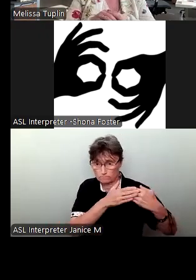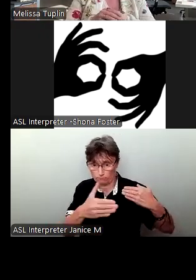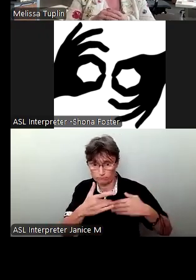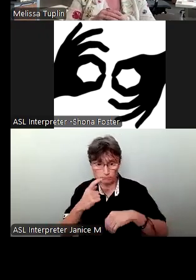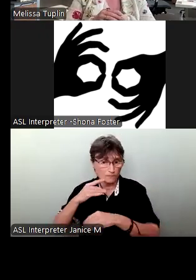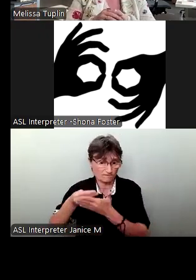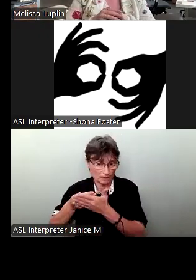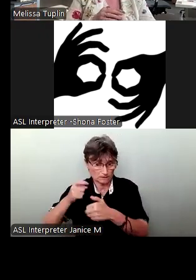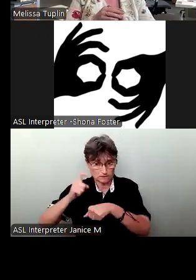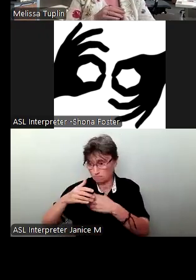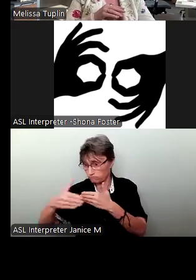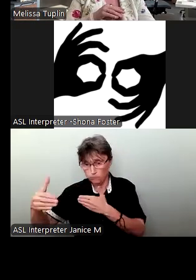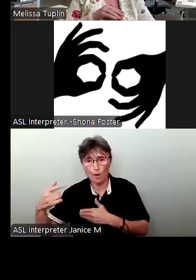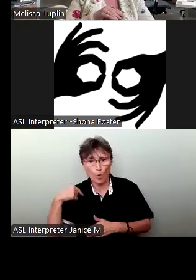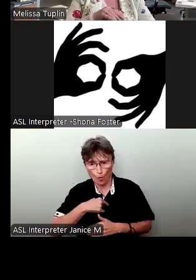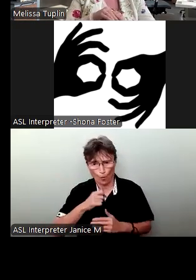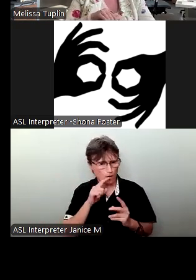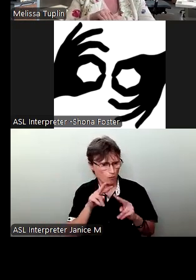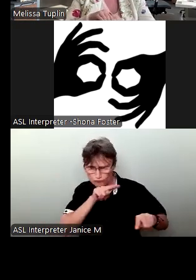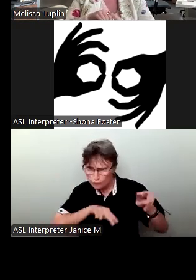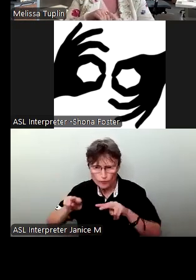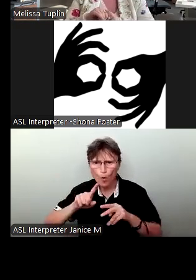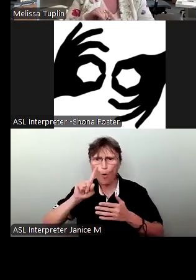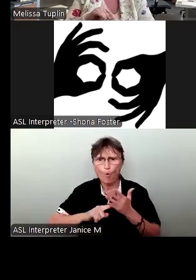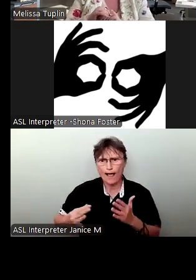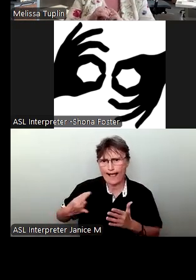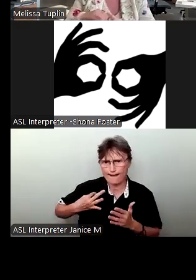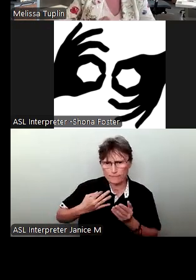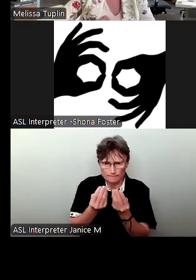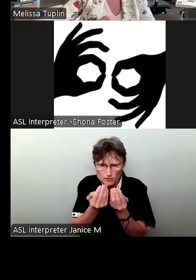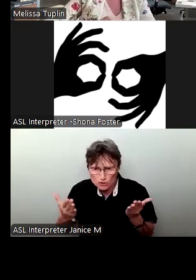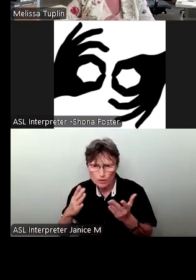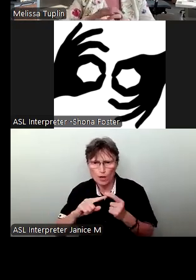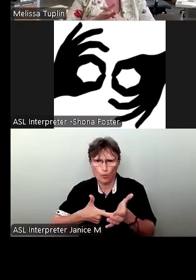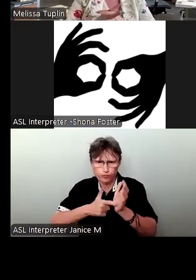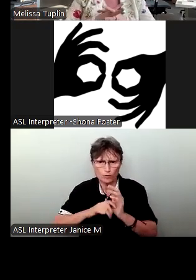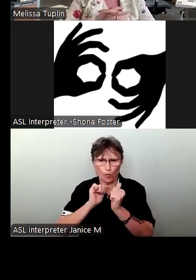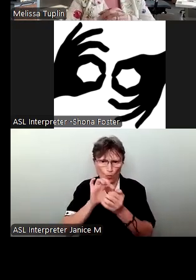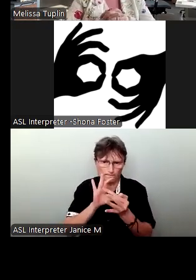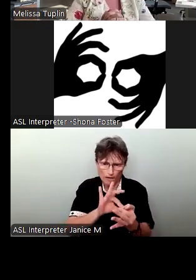and assess application material within the needs and context of the organizations in each